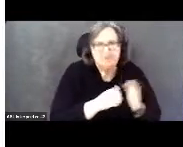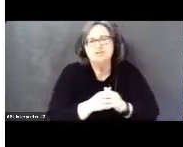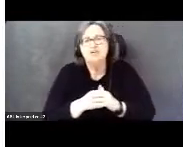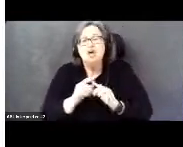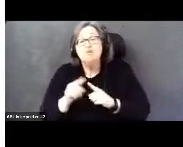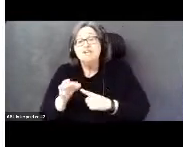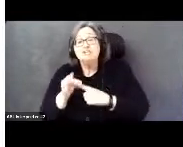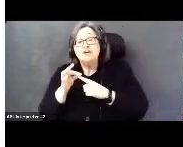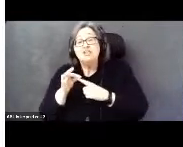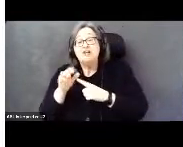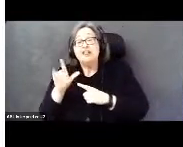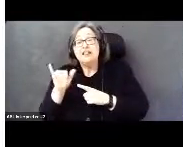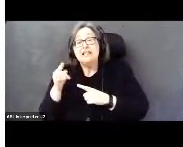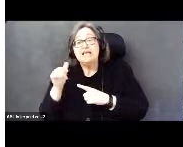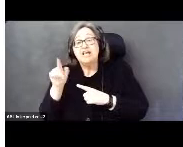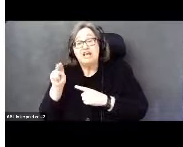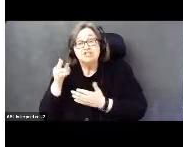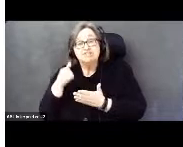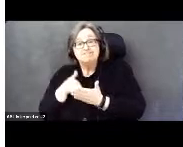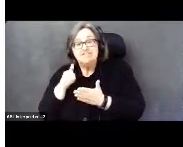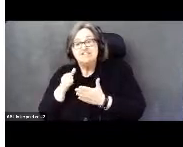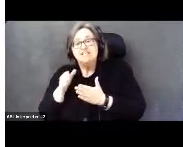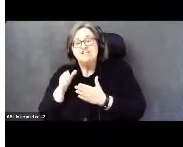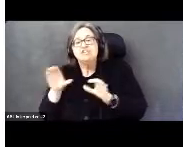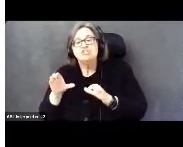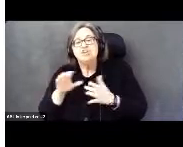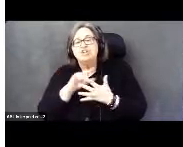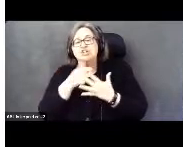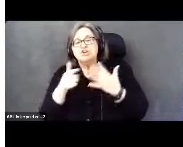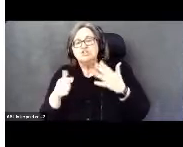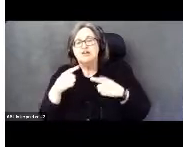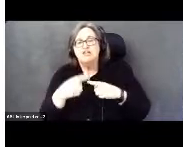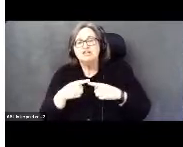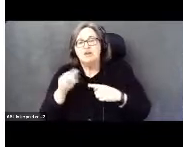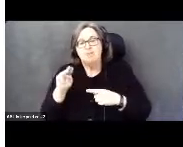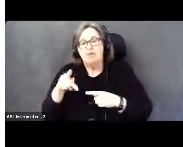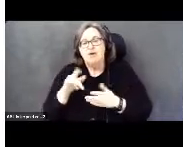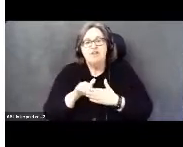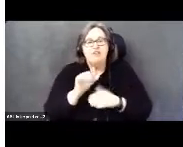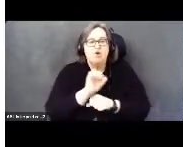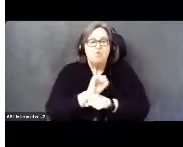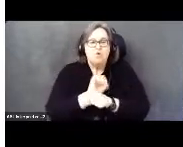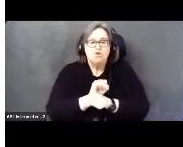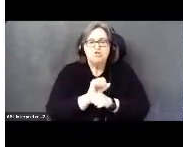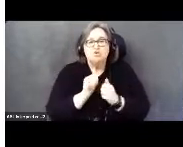special litigation does the sequential intercept map. It works along the sequential intercept